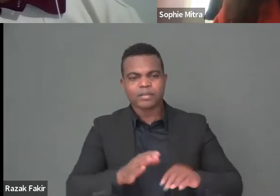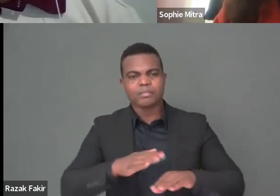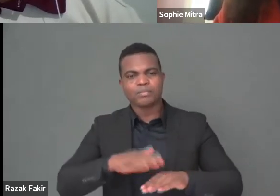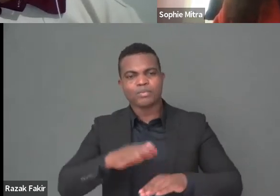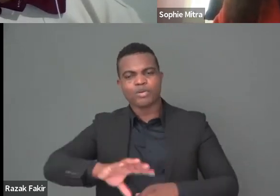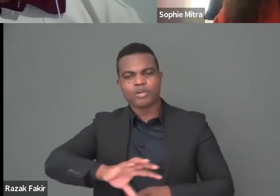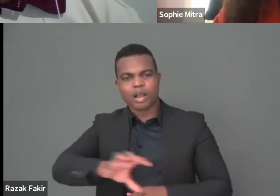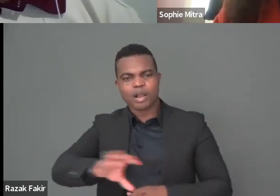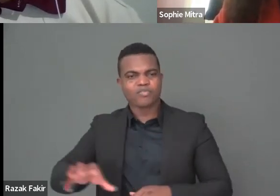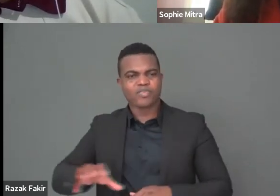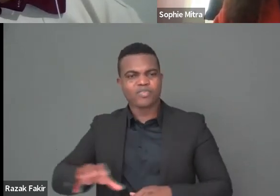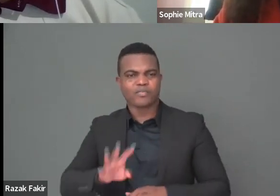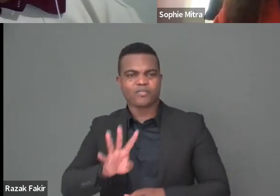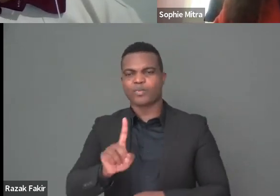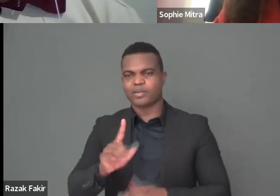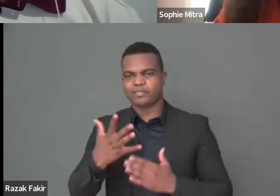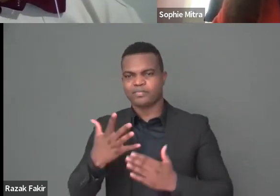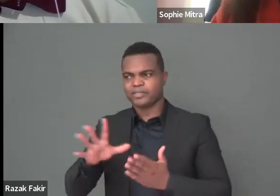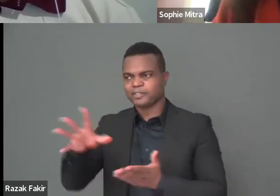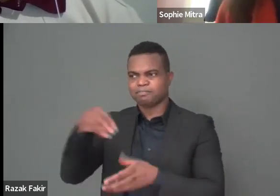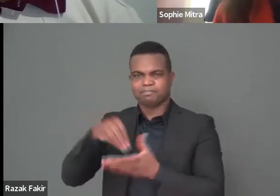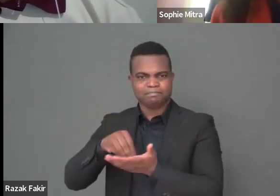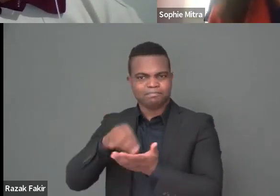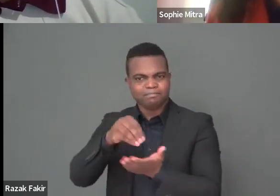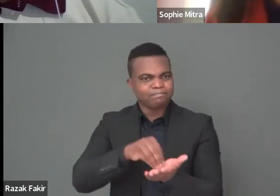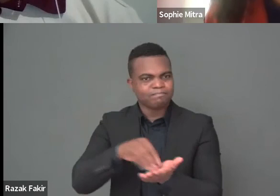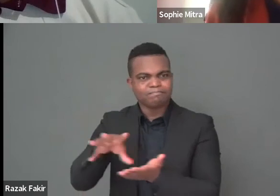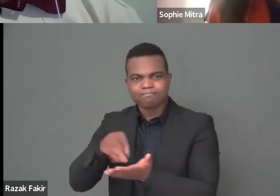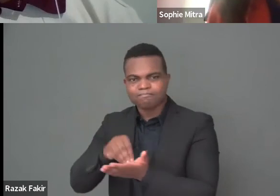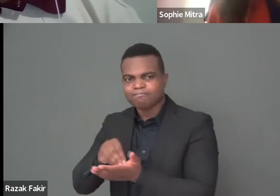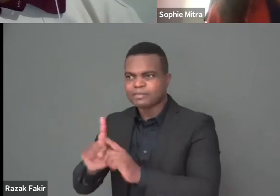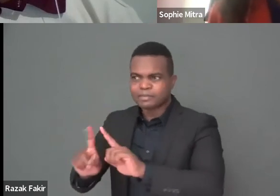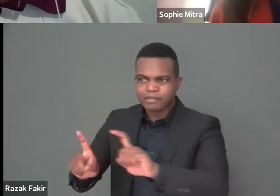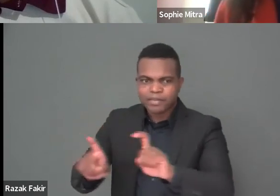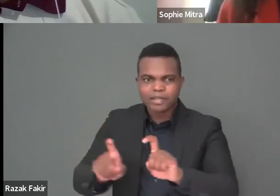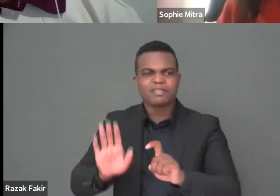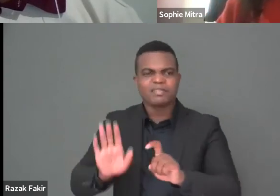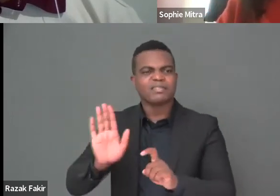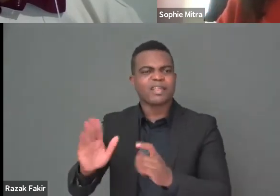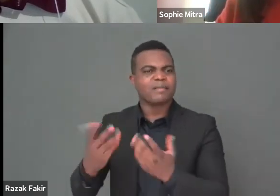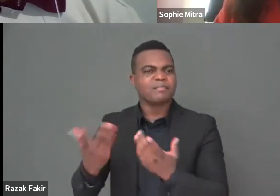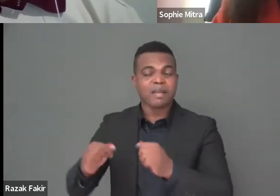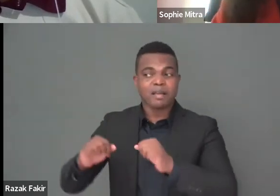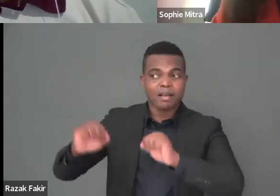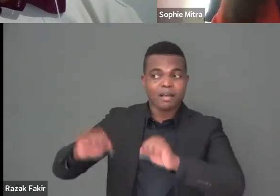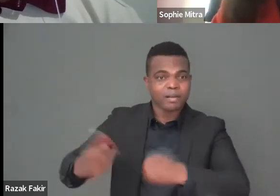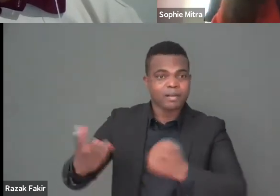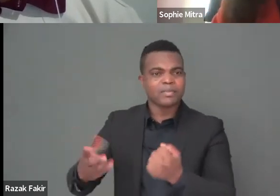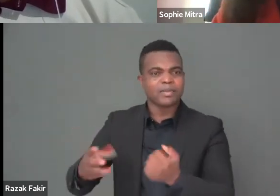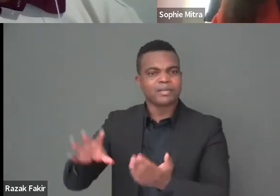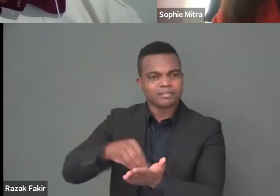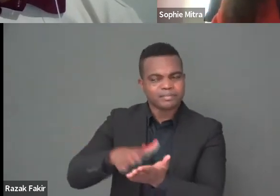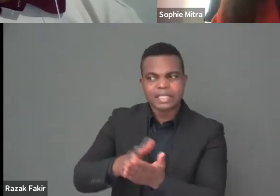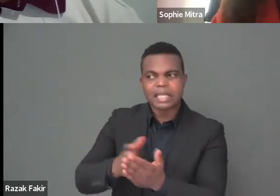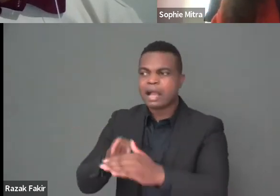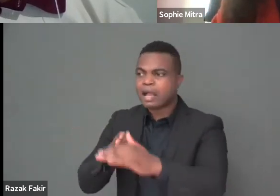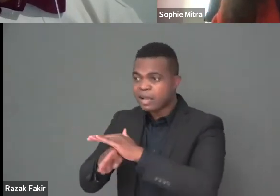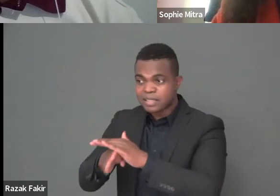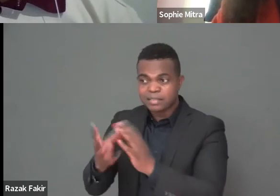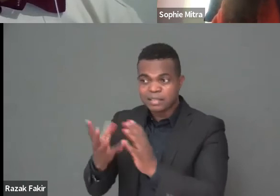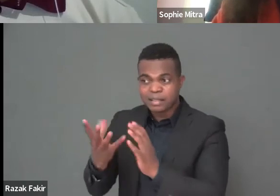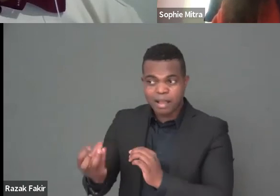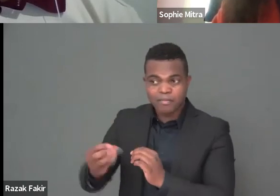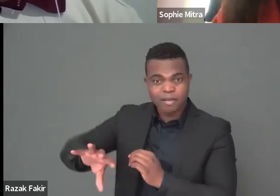Sophie Mitra: according to which there needs to be questions about functional difficulties in at least four core domains so seeing hearing walking cognition.